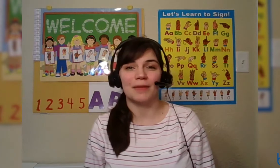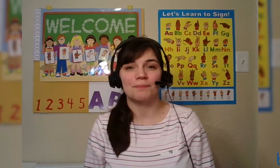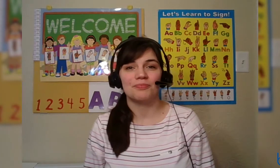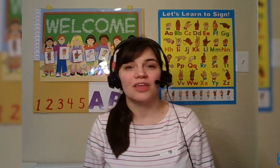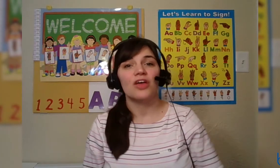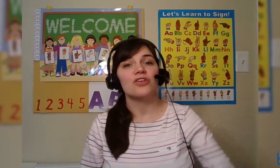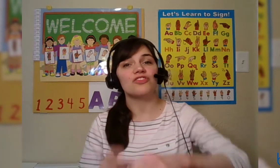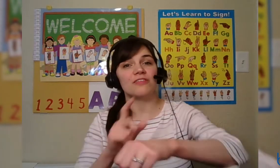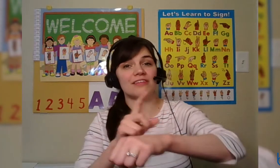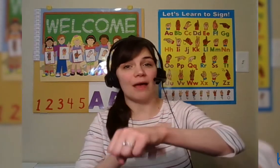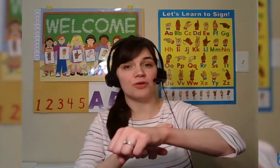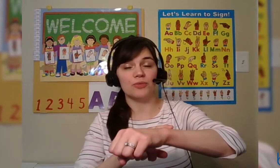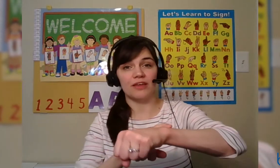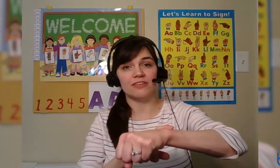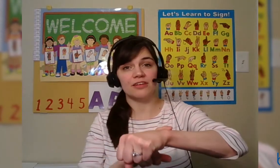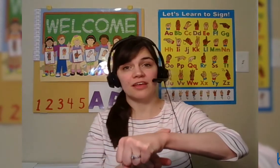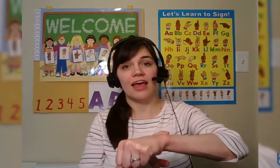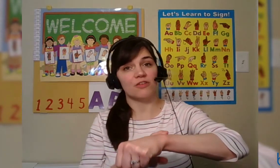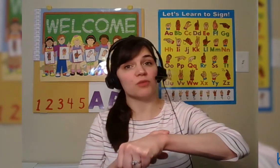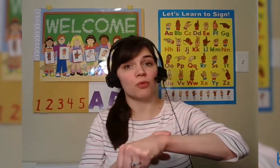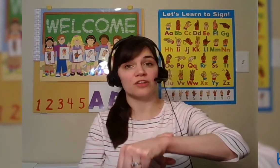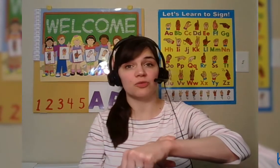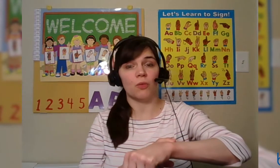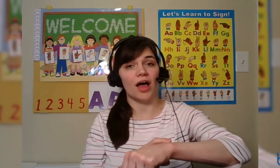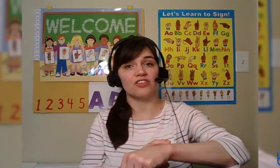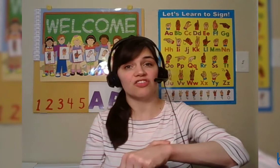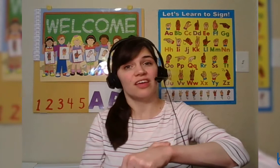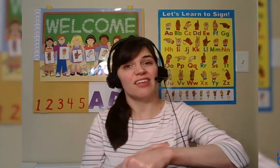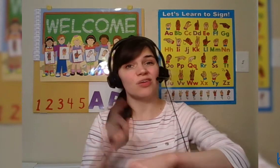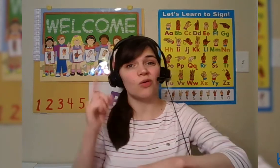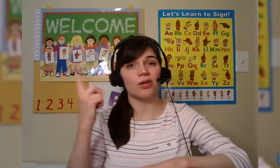You just tap your wrist as if you're pointing to a watch, and then hold up